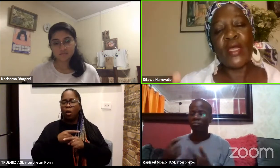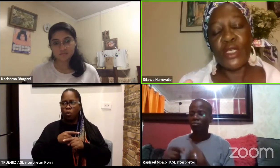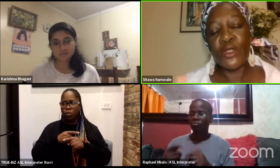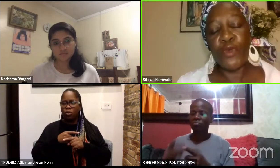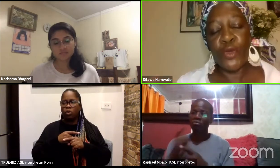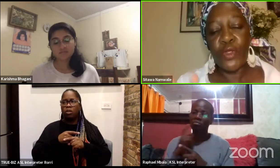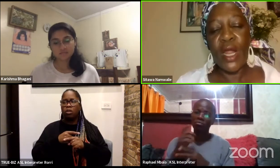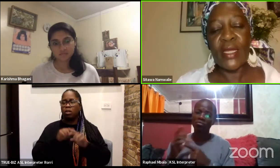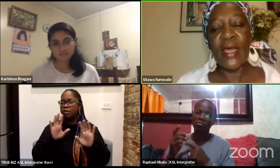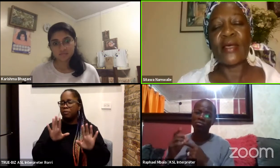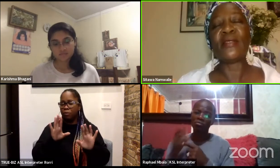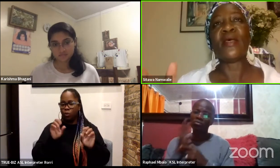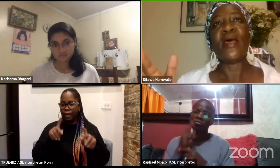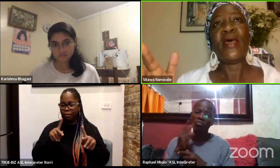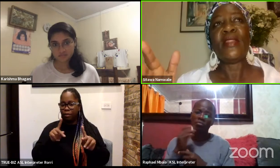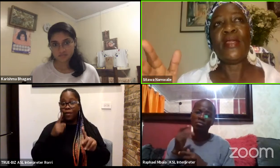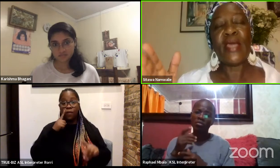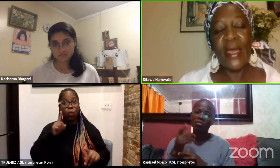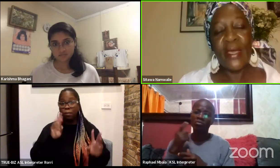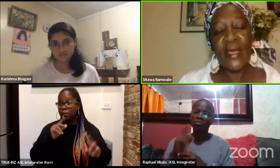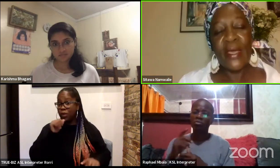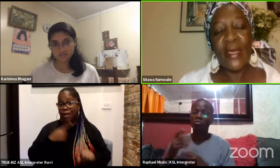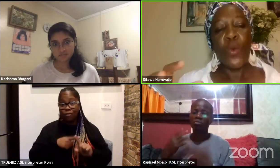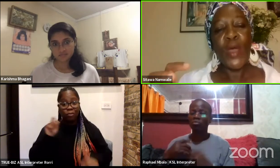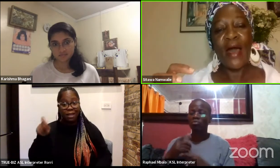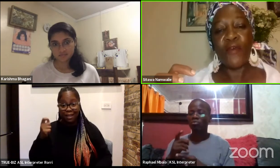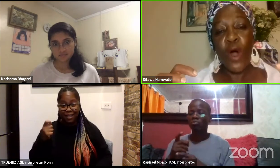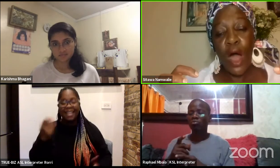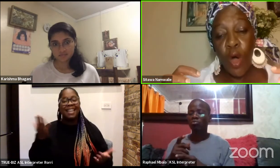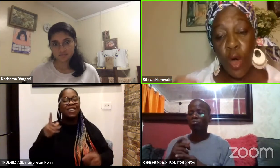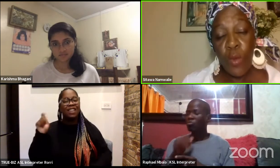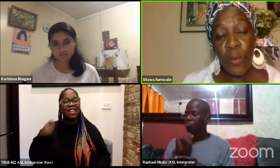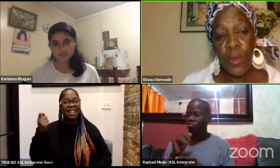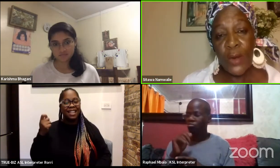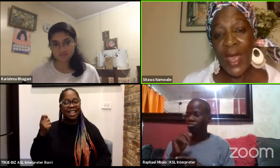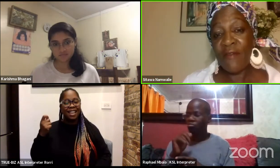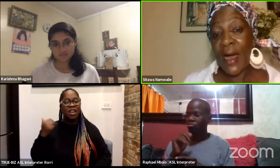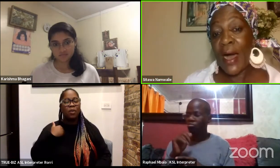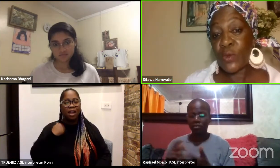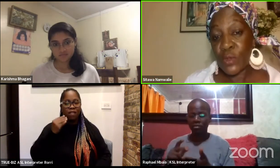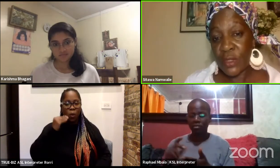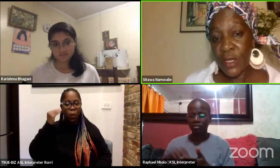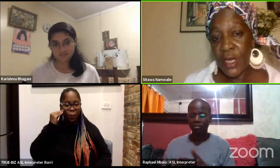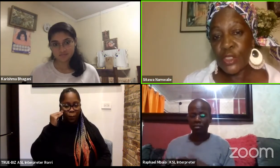okay, just for the non Kenyans, in Kenya we have a home and we have a house.